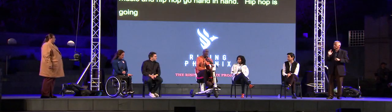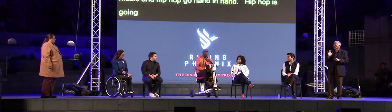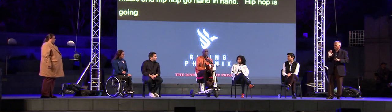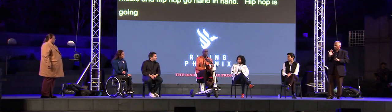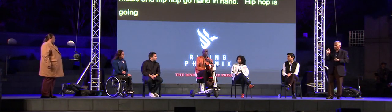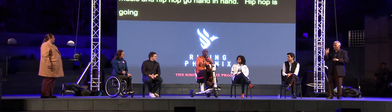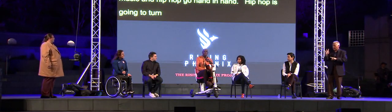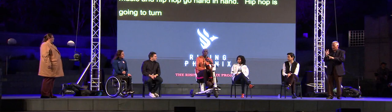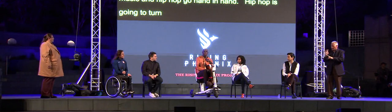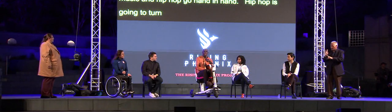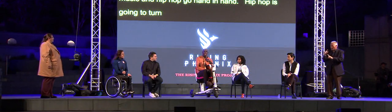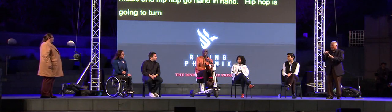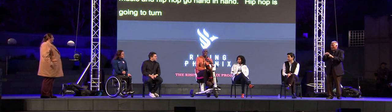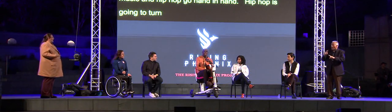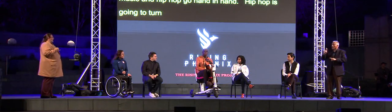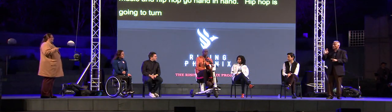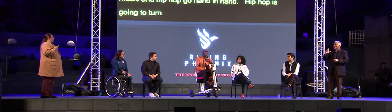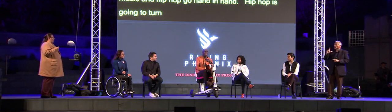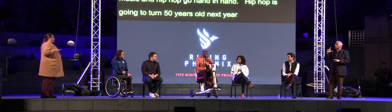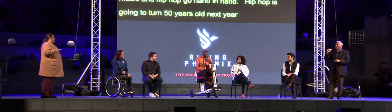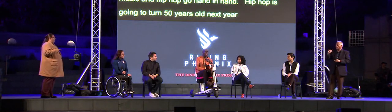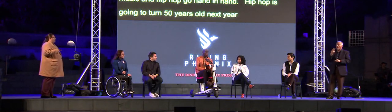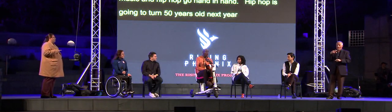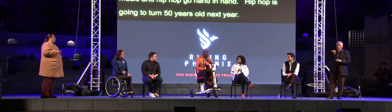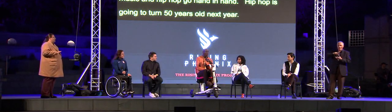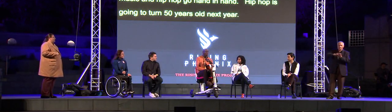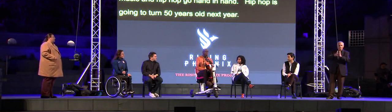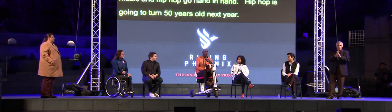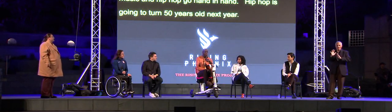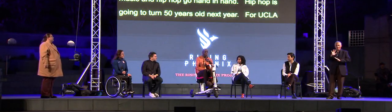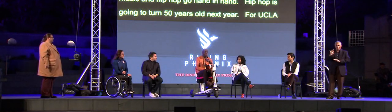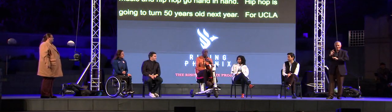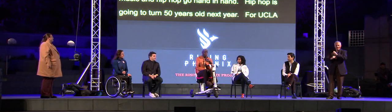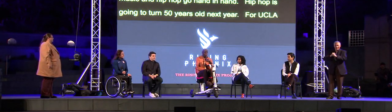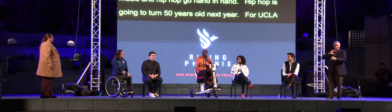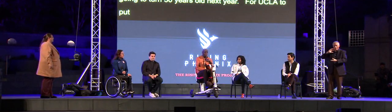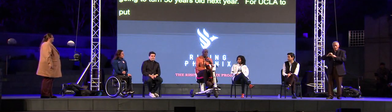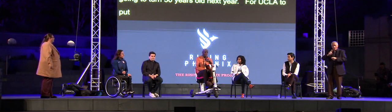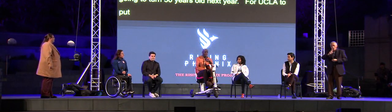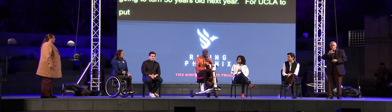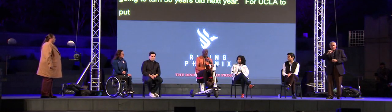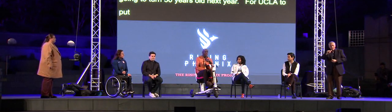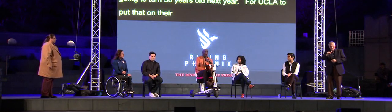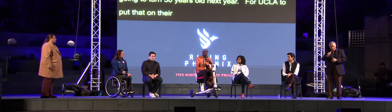and for UCLA to put that on the front burner